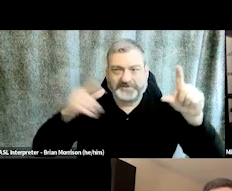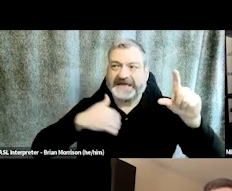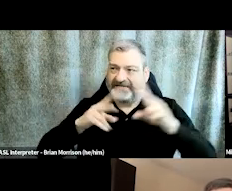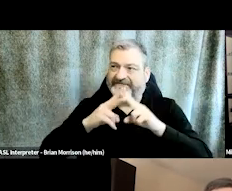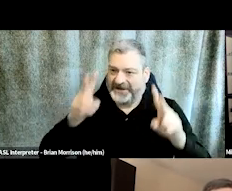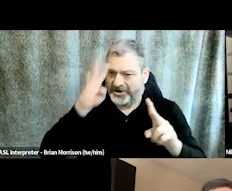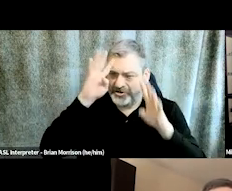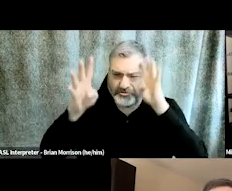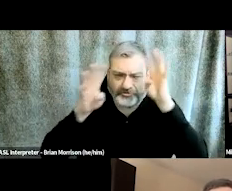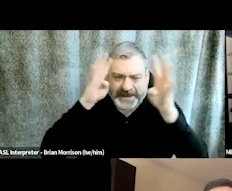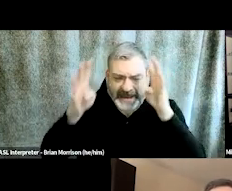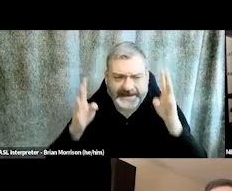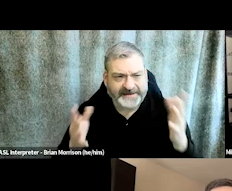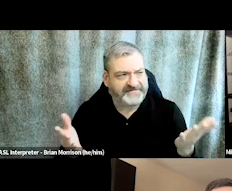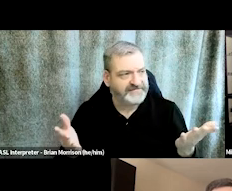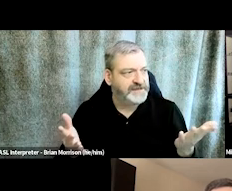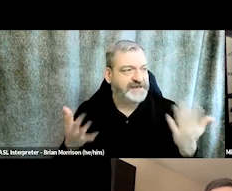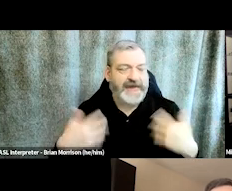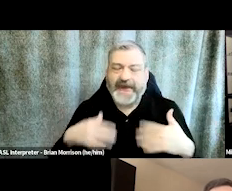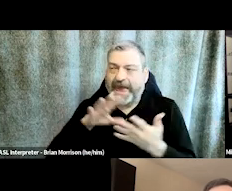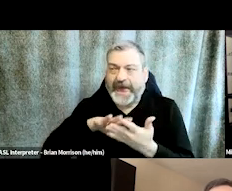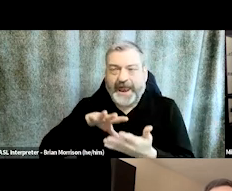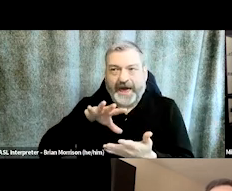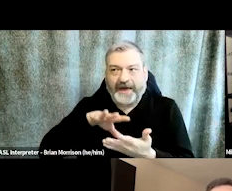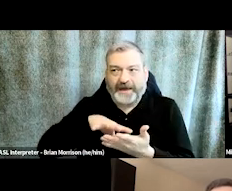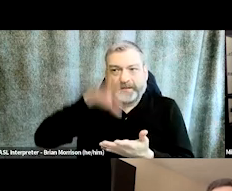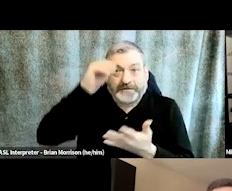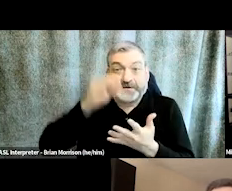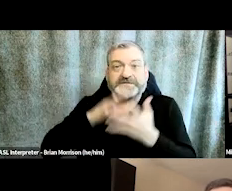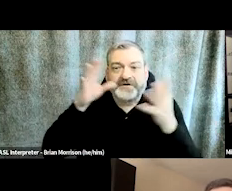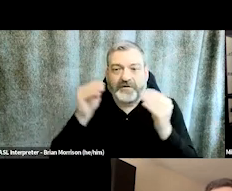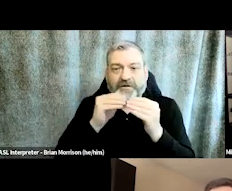And I get so much more out of looking at the photo and their description